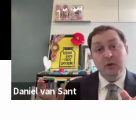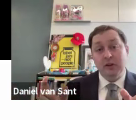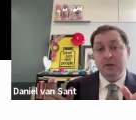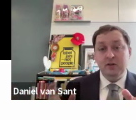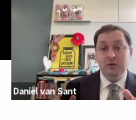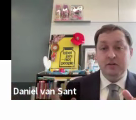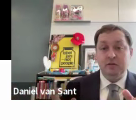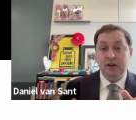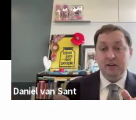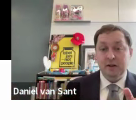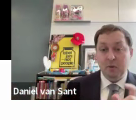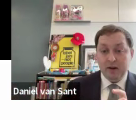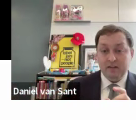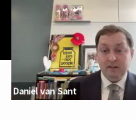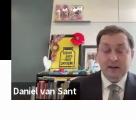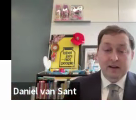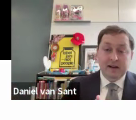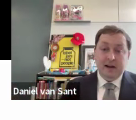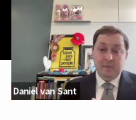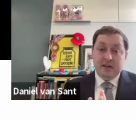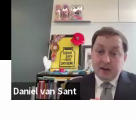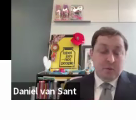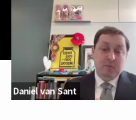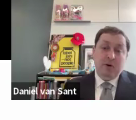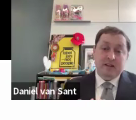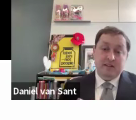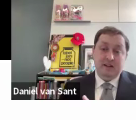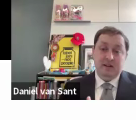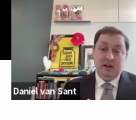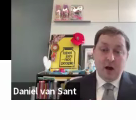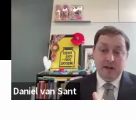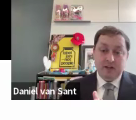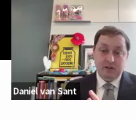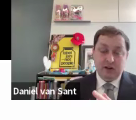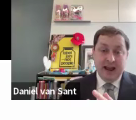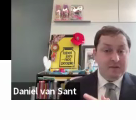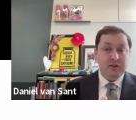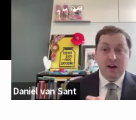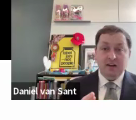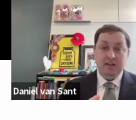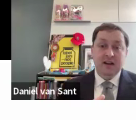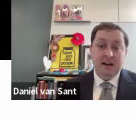Know that those can be two different points. The next bullet point, it says that accommodations are an afterthought.